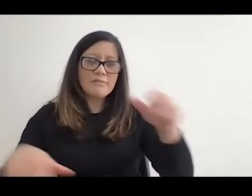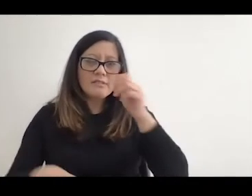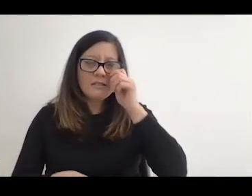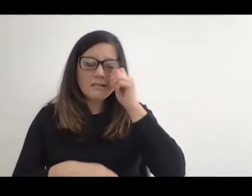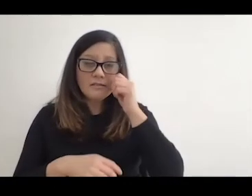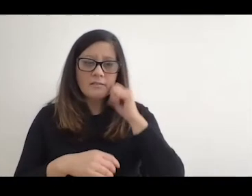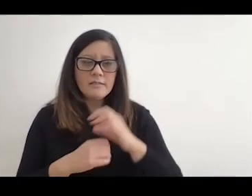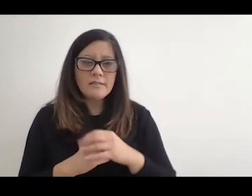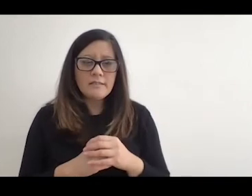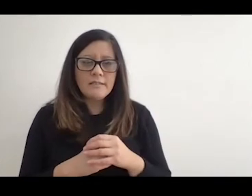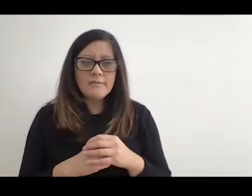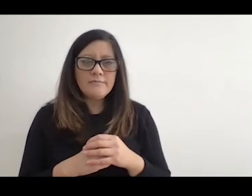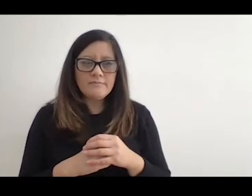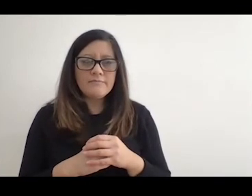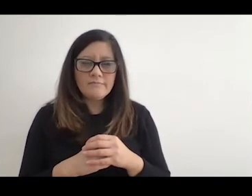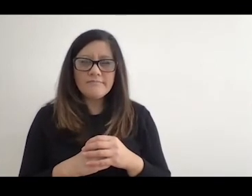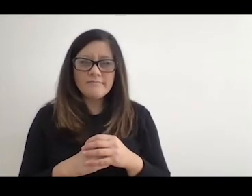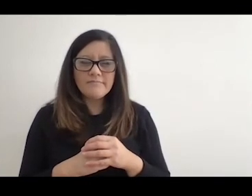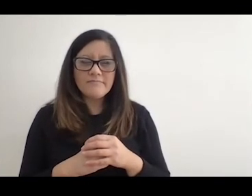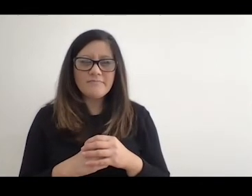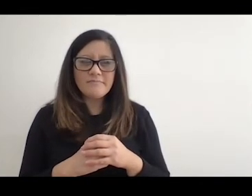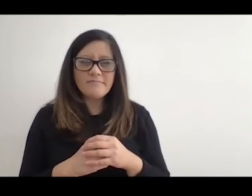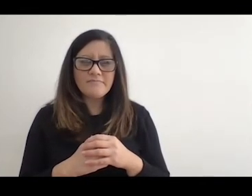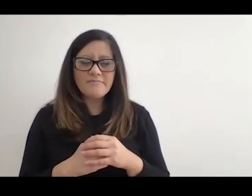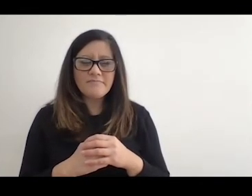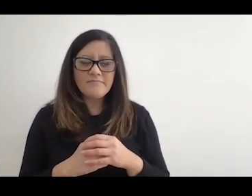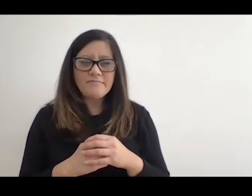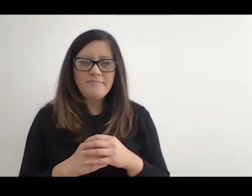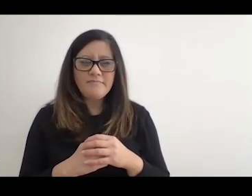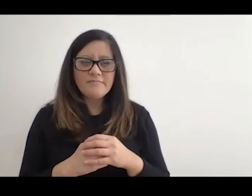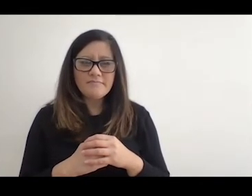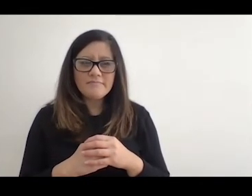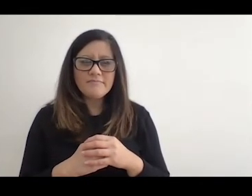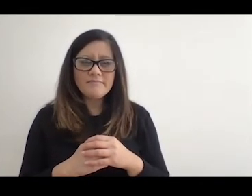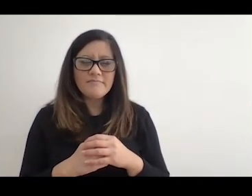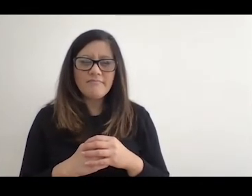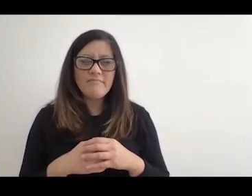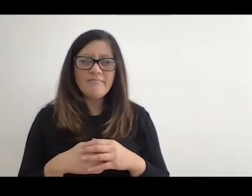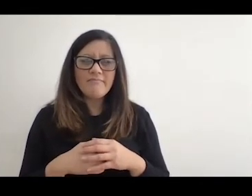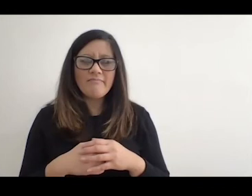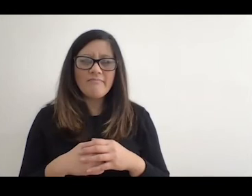Kind of the amalgamation if you will, of human centered design.